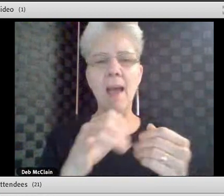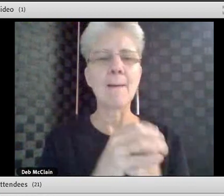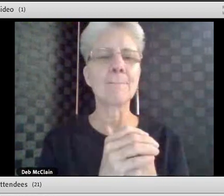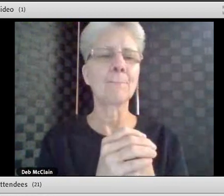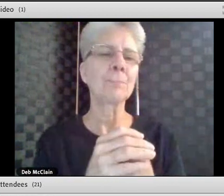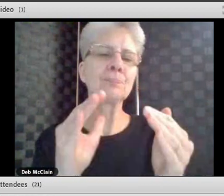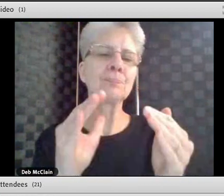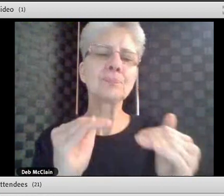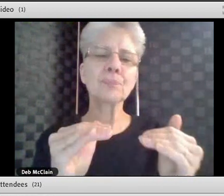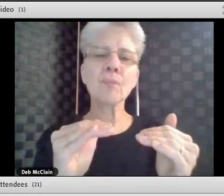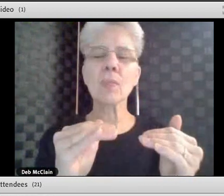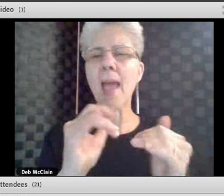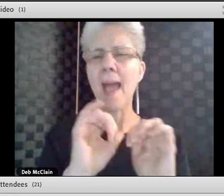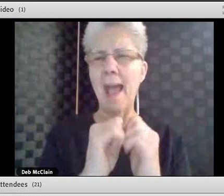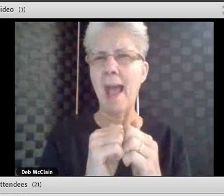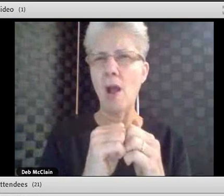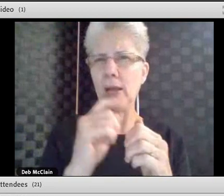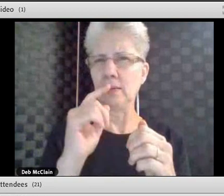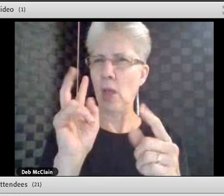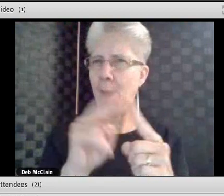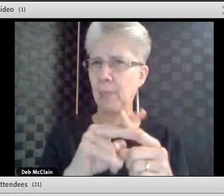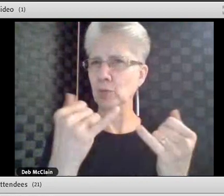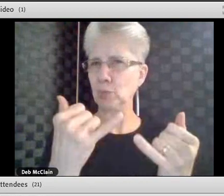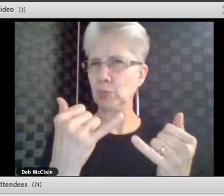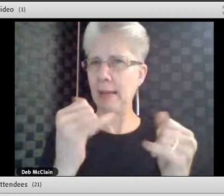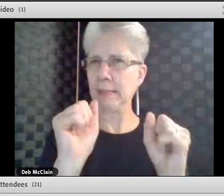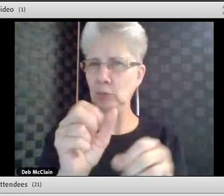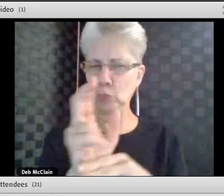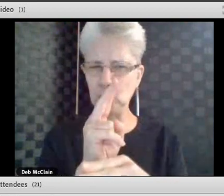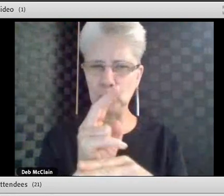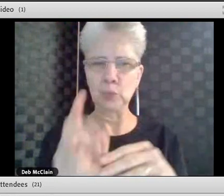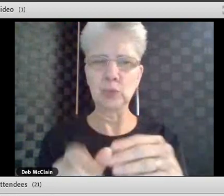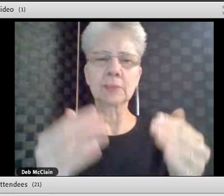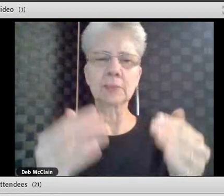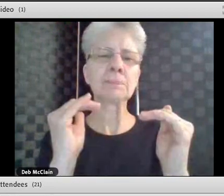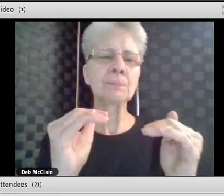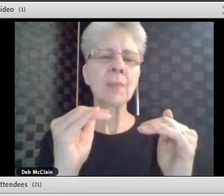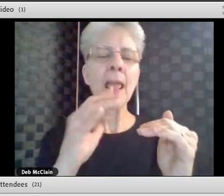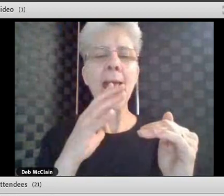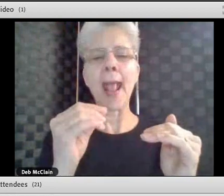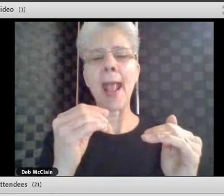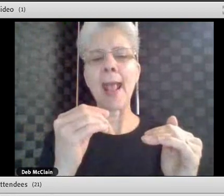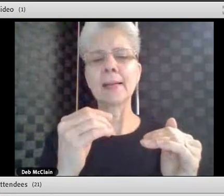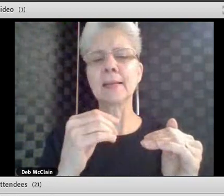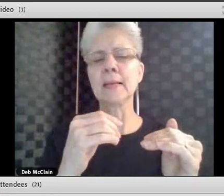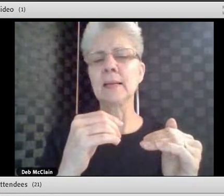But what it looks like today, how it's applied, and then what does it look like for libraries,